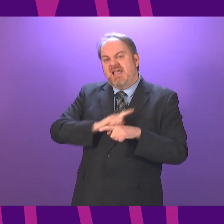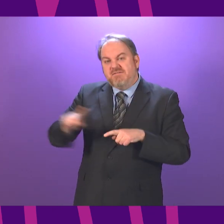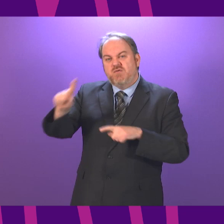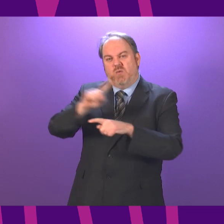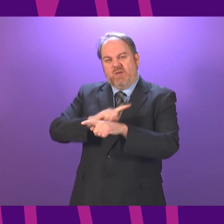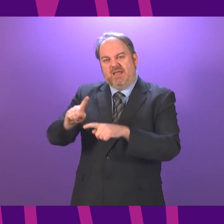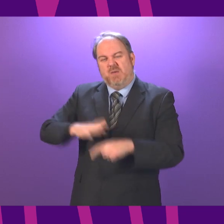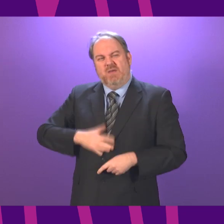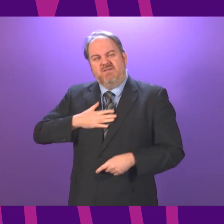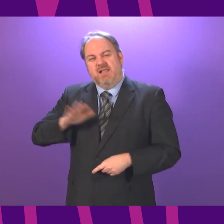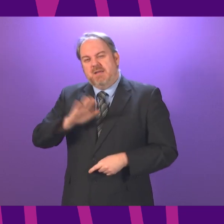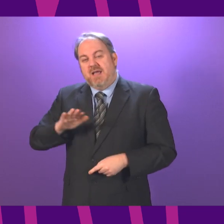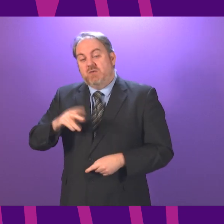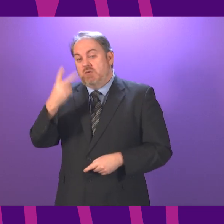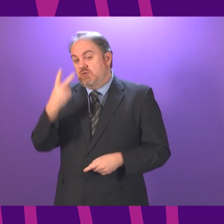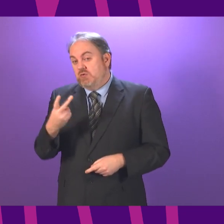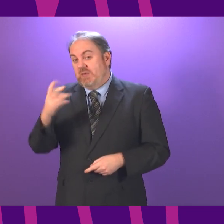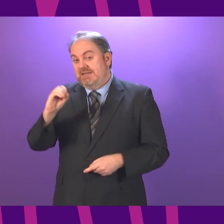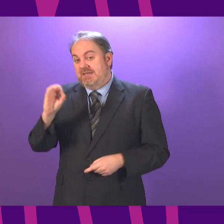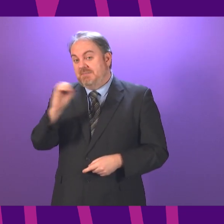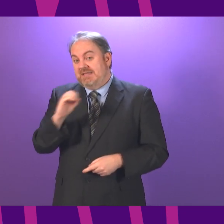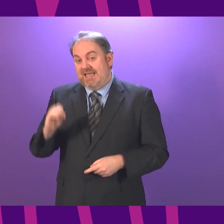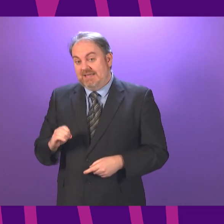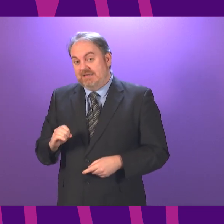that around 20 per cent of over-80s have been vaccinated.